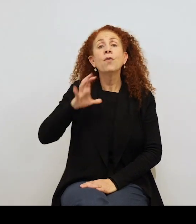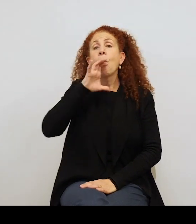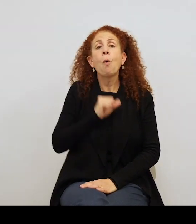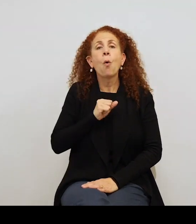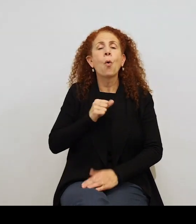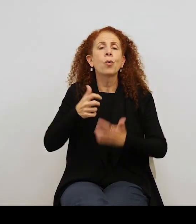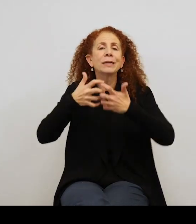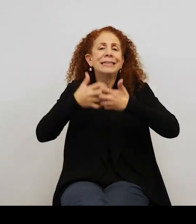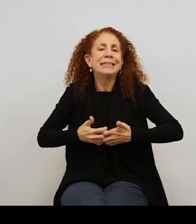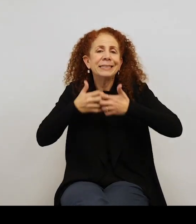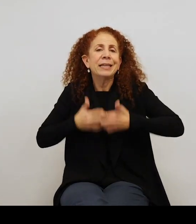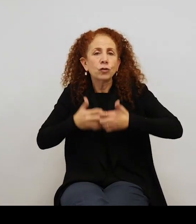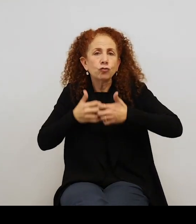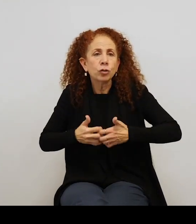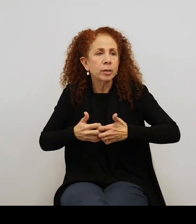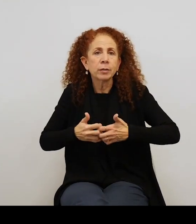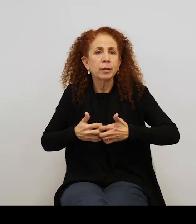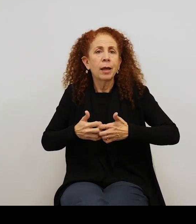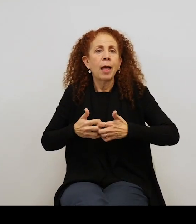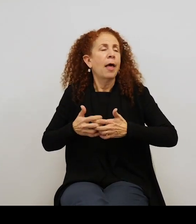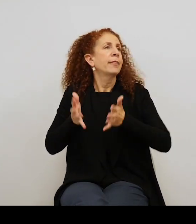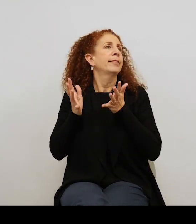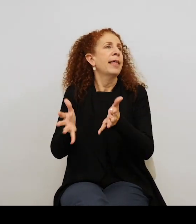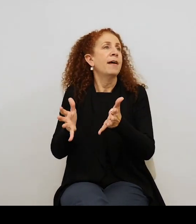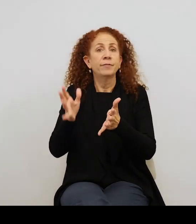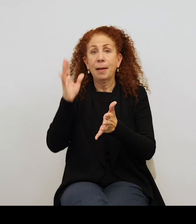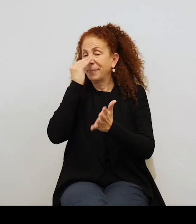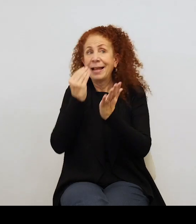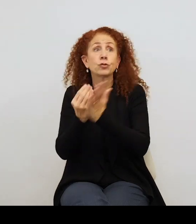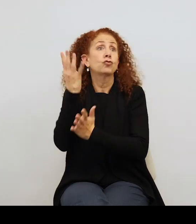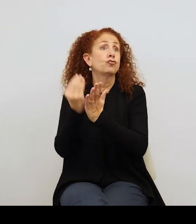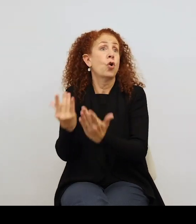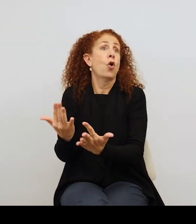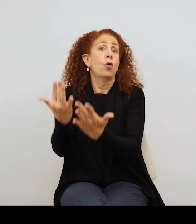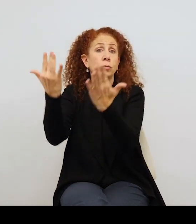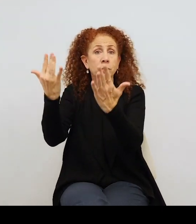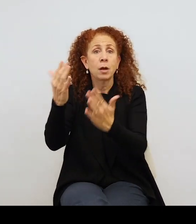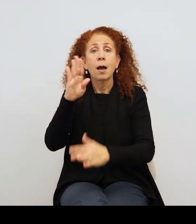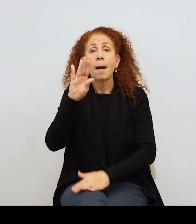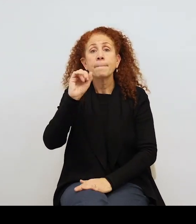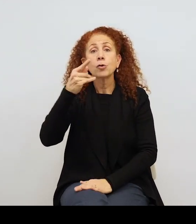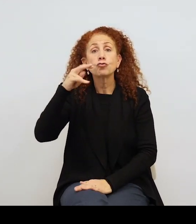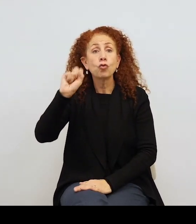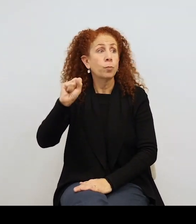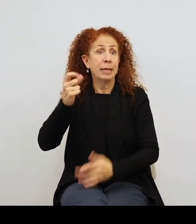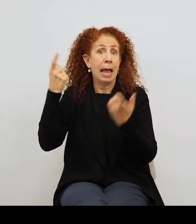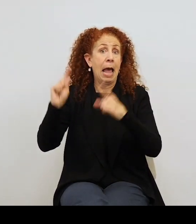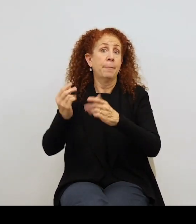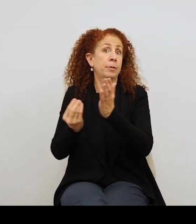where plants are just grown. And biotopes had developed that were turned into parks now.